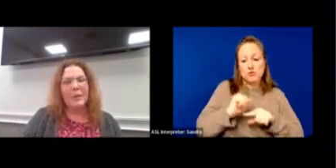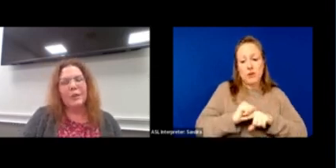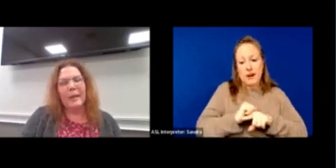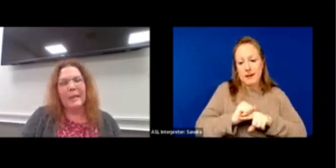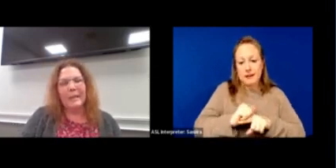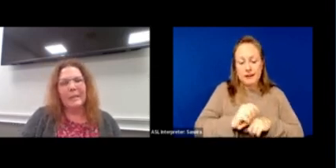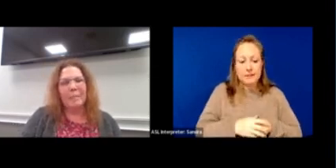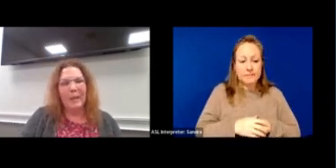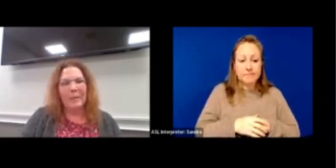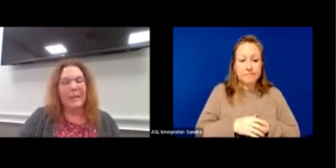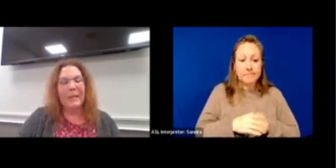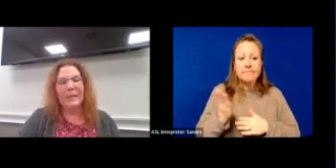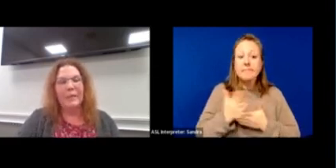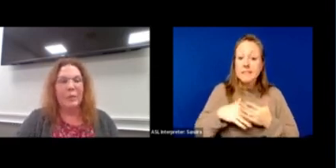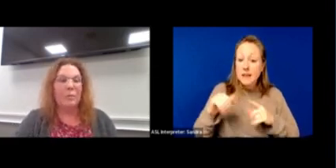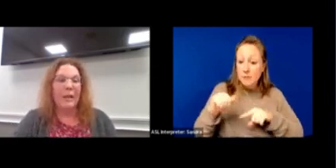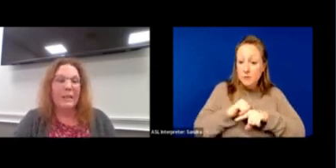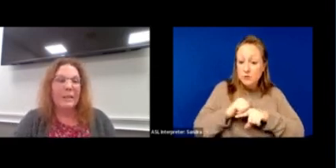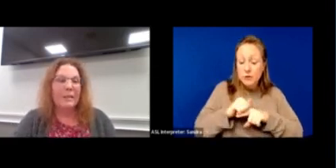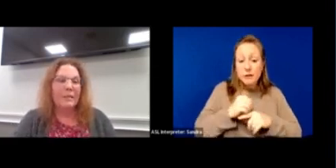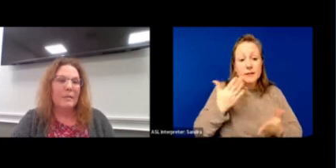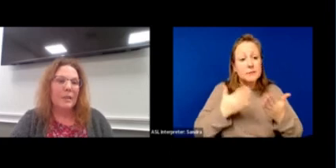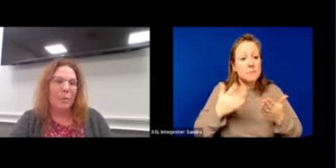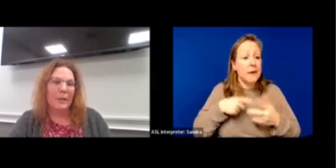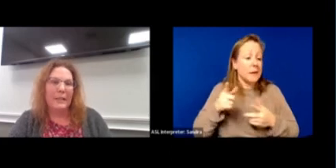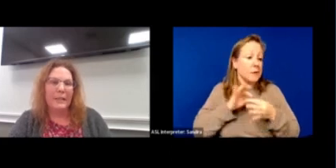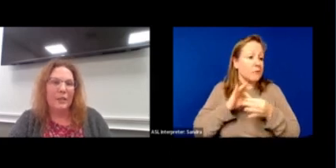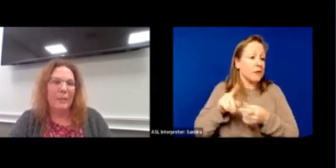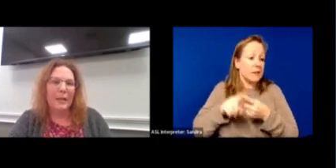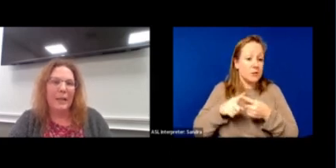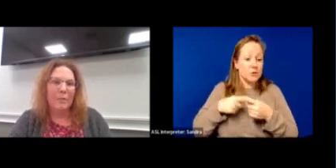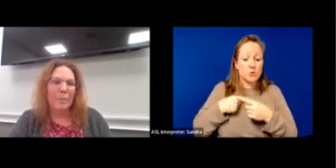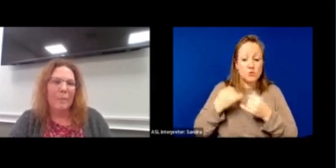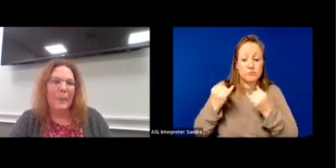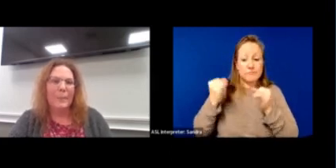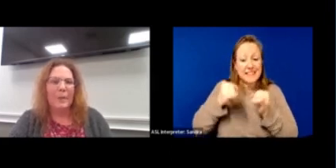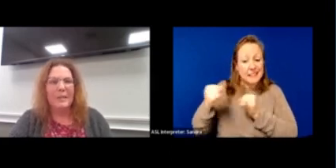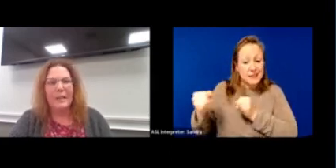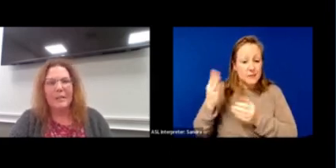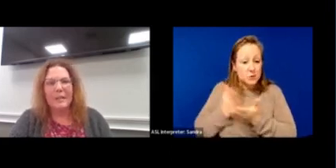those trainings may be individual rights, supported decision making, person centered